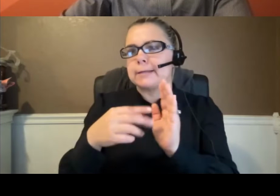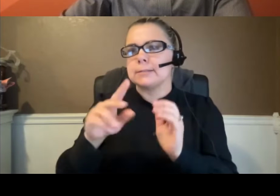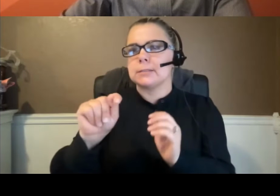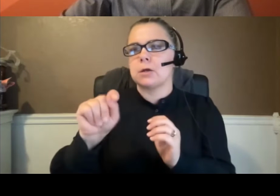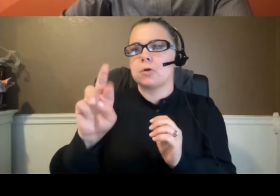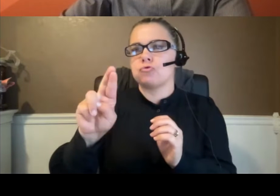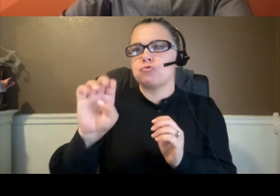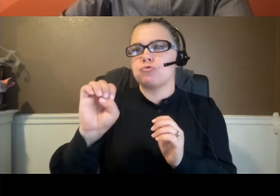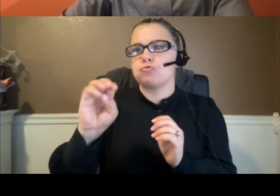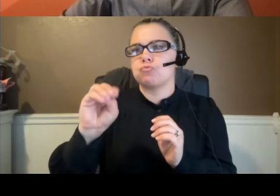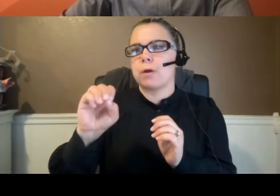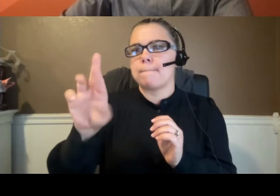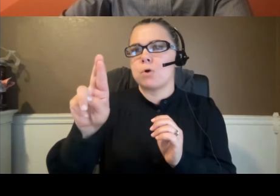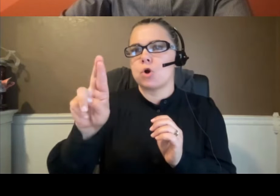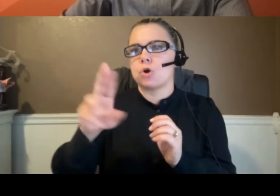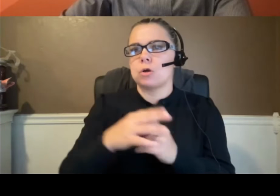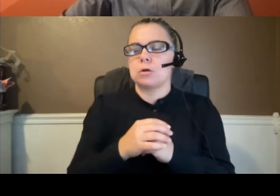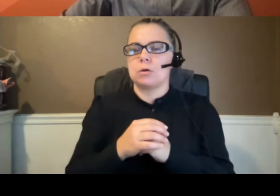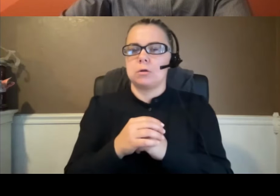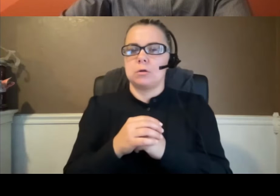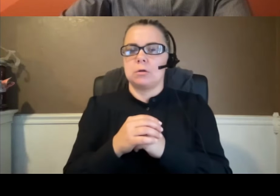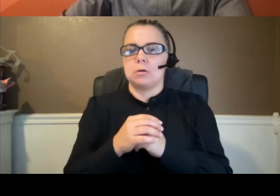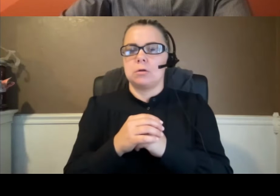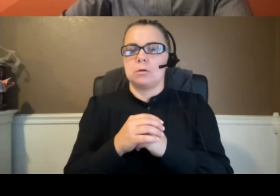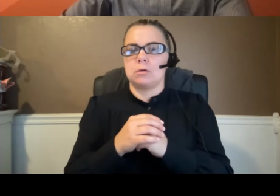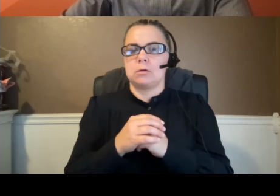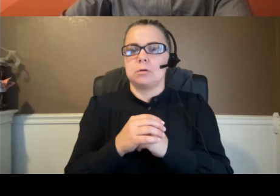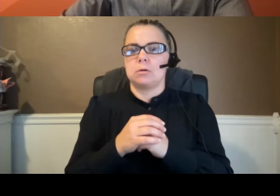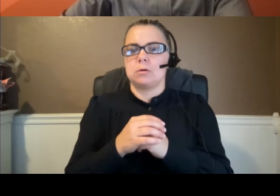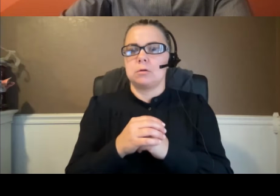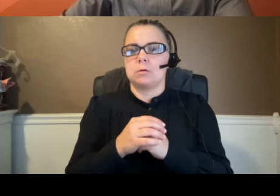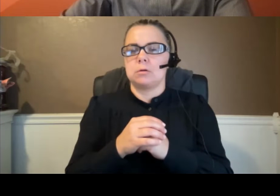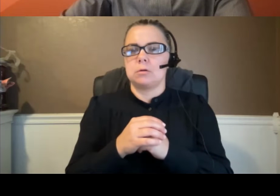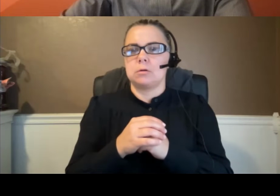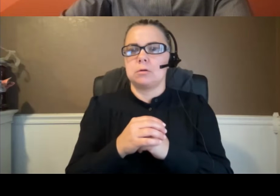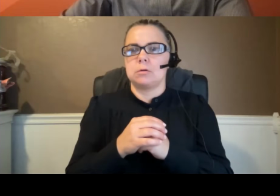[A quiet, long duration ping sound.]